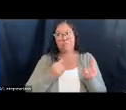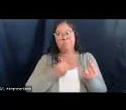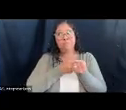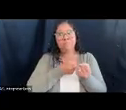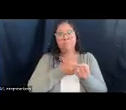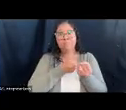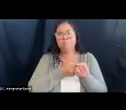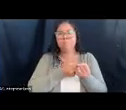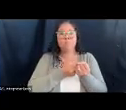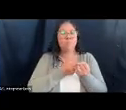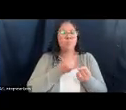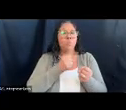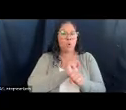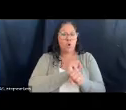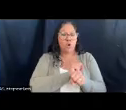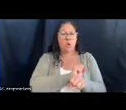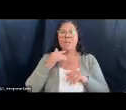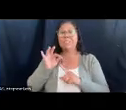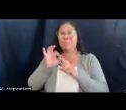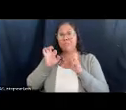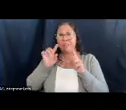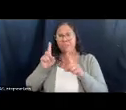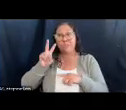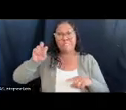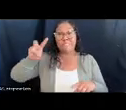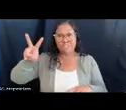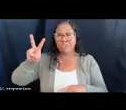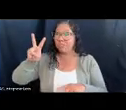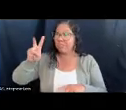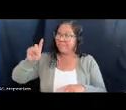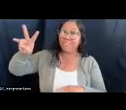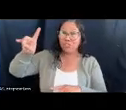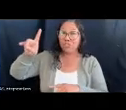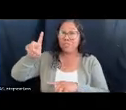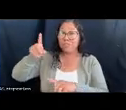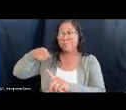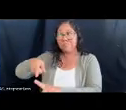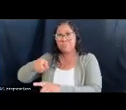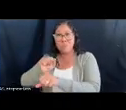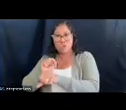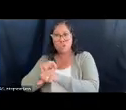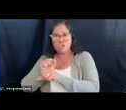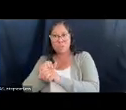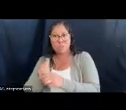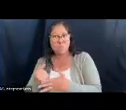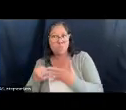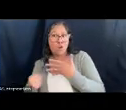In the special education division, this work is also a priority. Not because of federal law